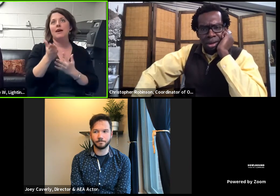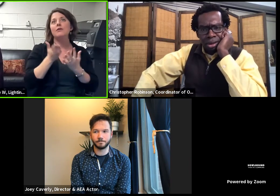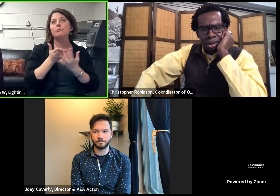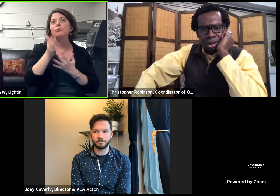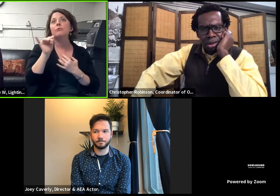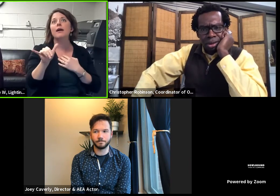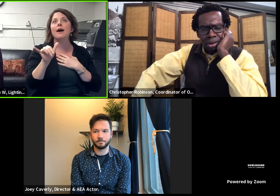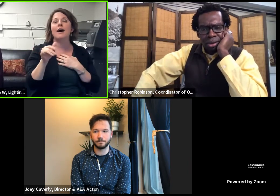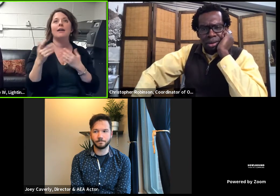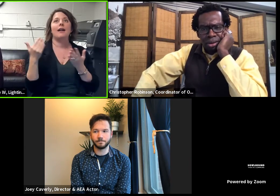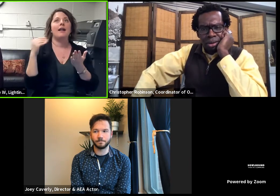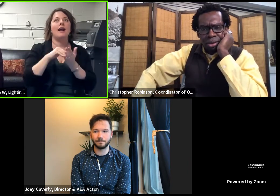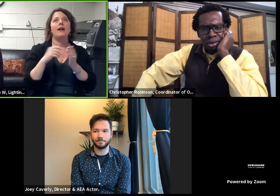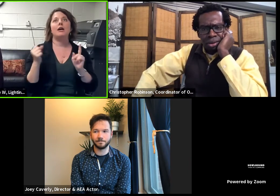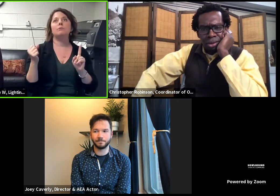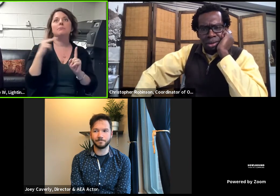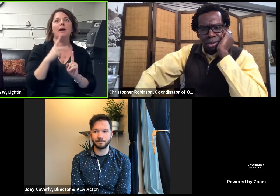and to navigate through that experience.